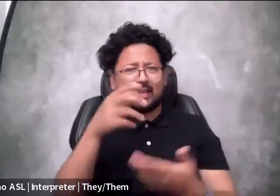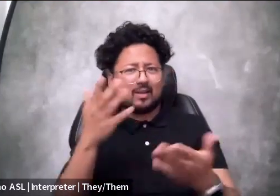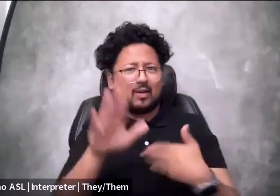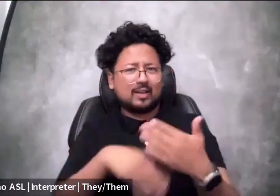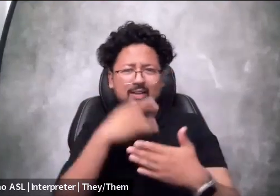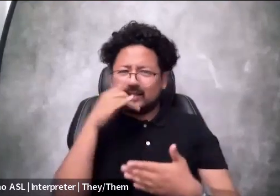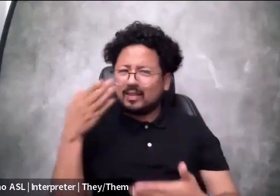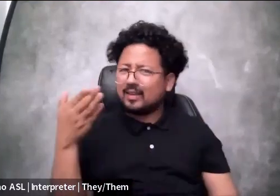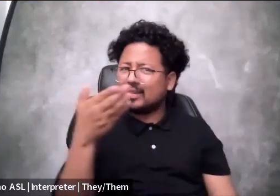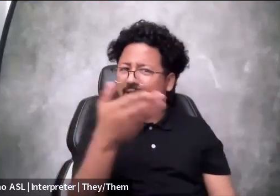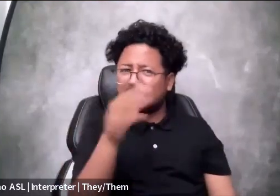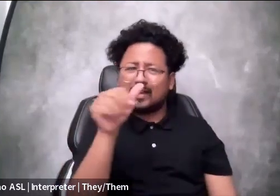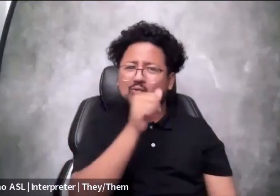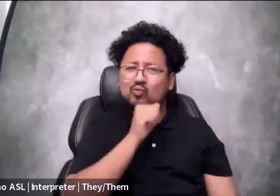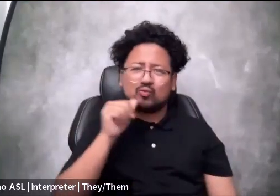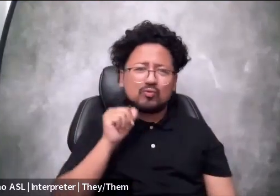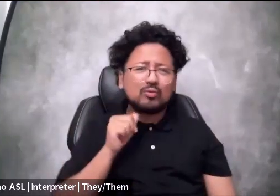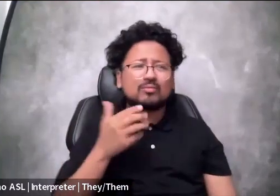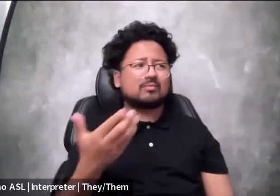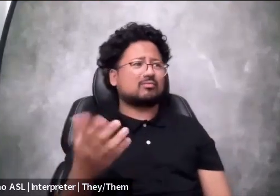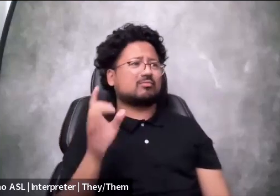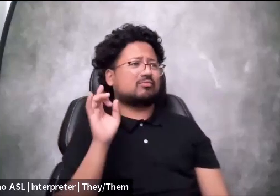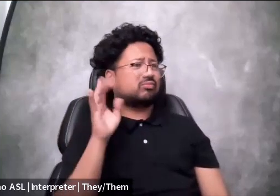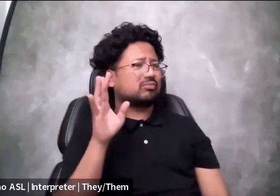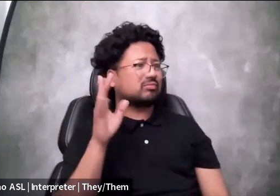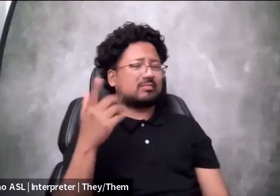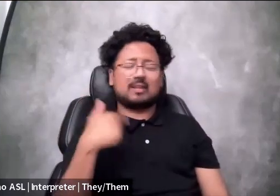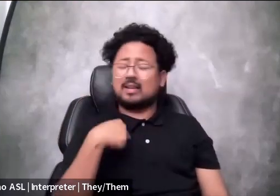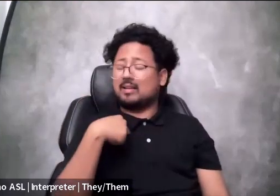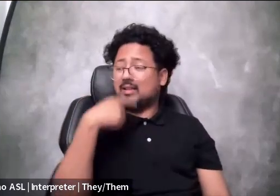I could not even imagine being when I was a kid,